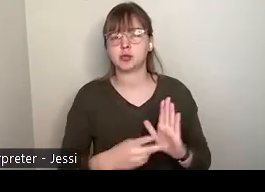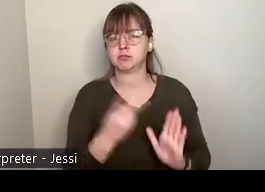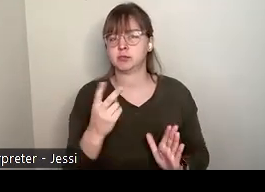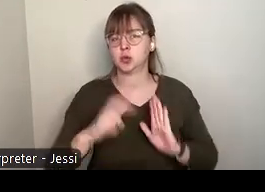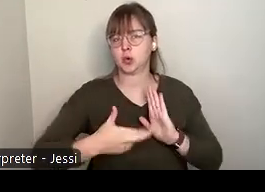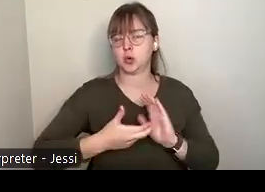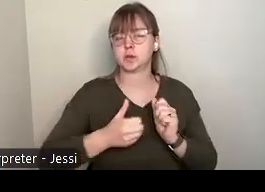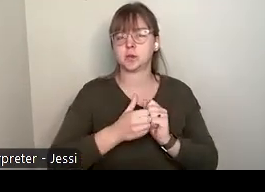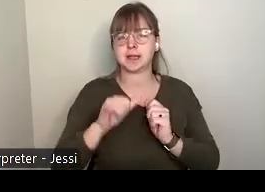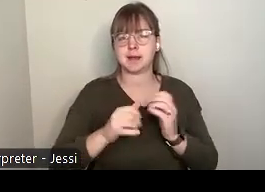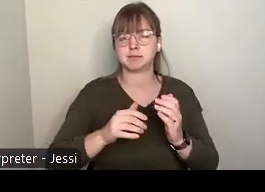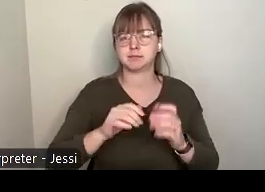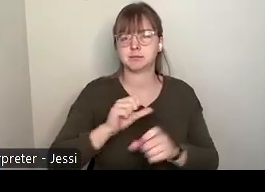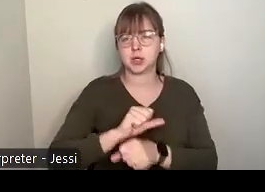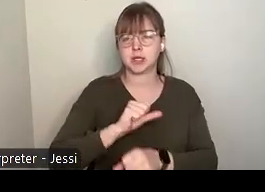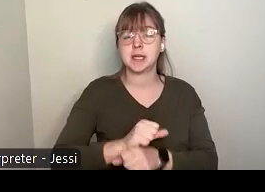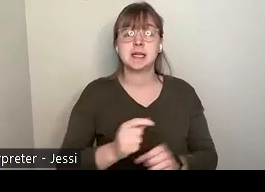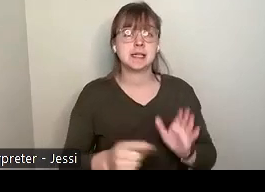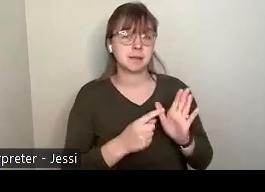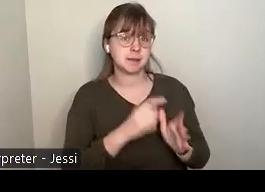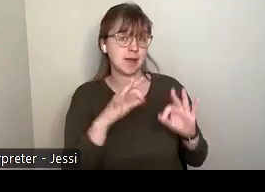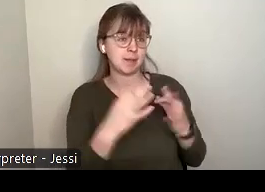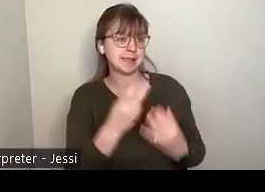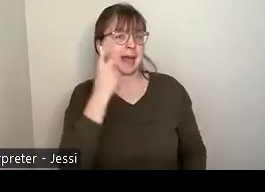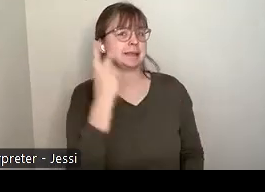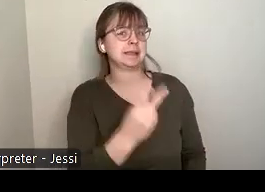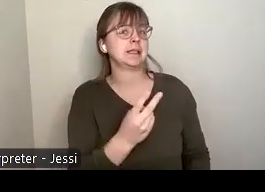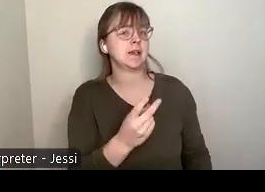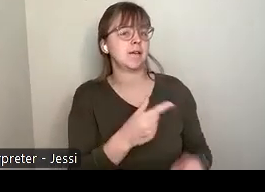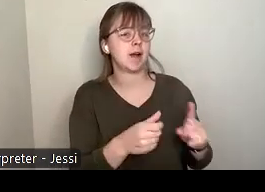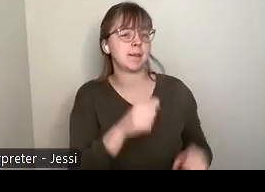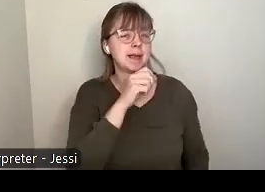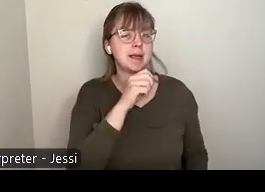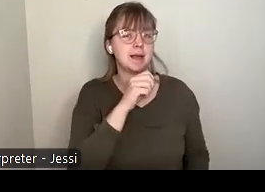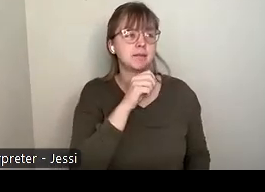the practice some of these families I'm able to follow through uh three years old and provide the